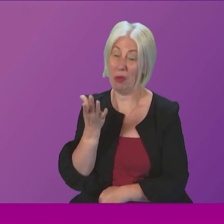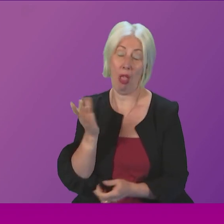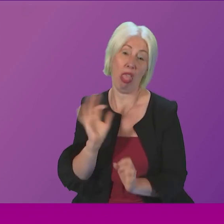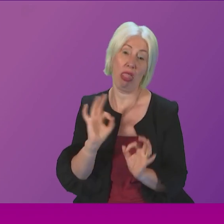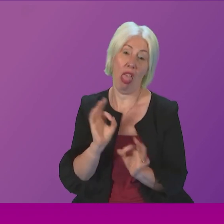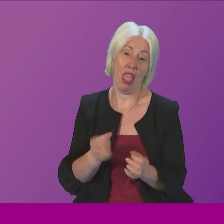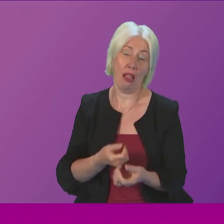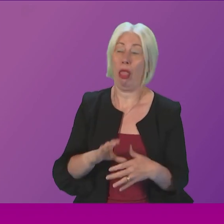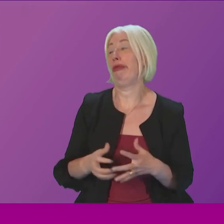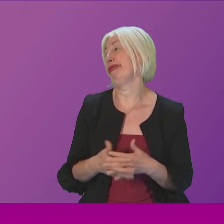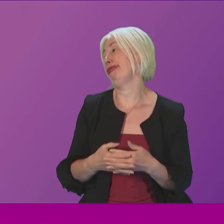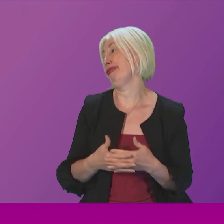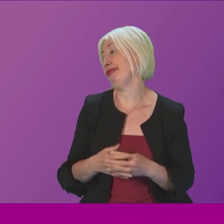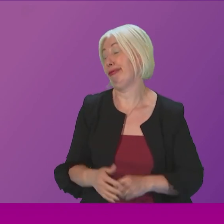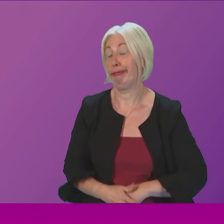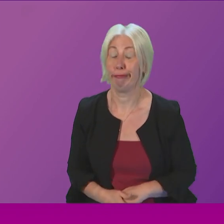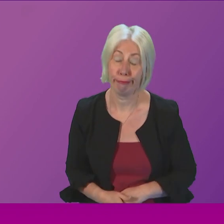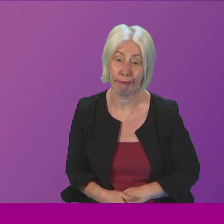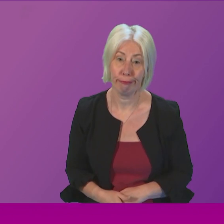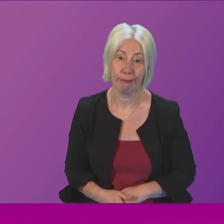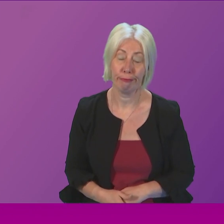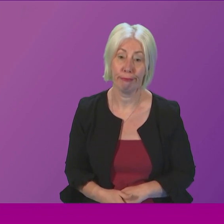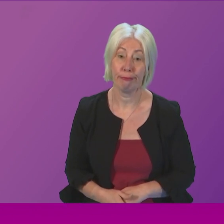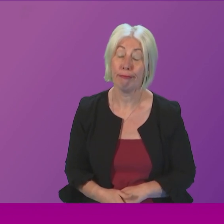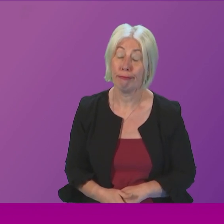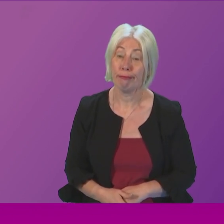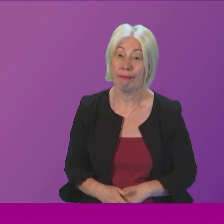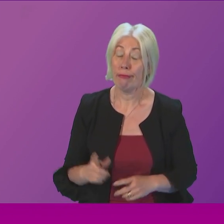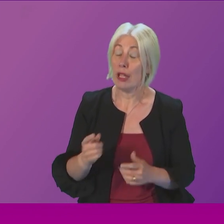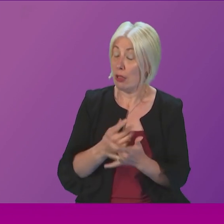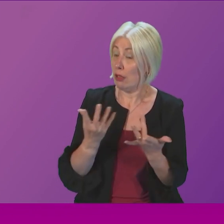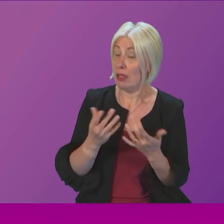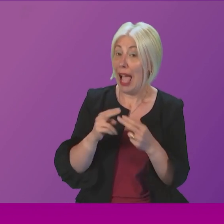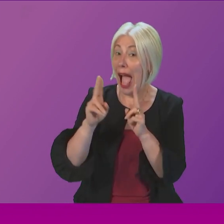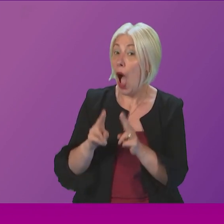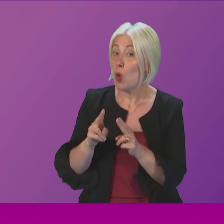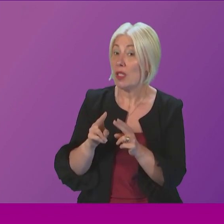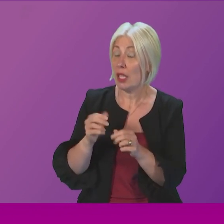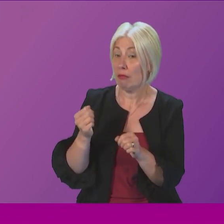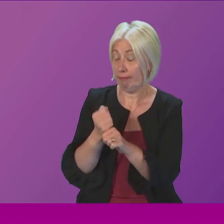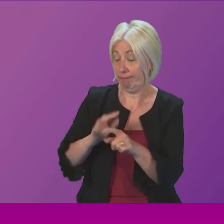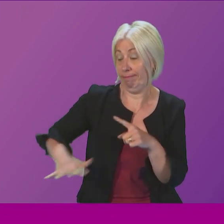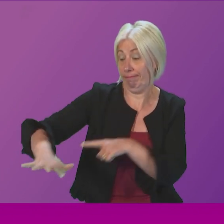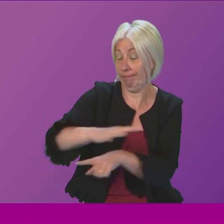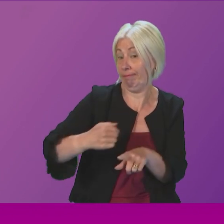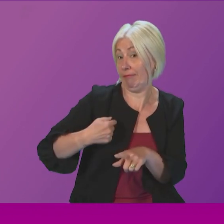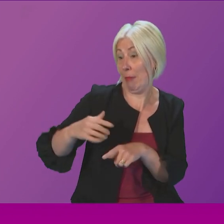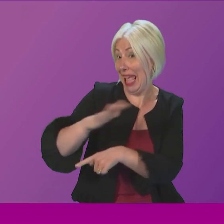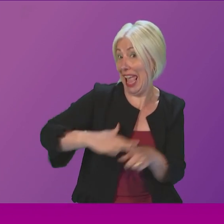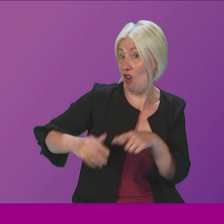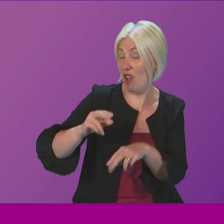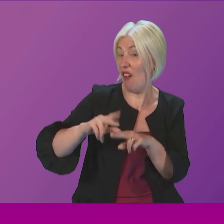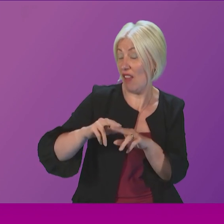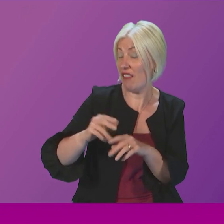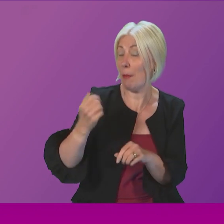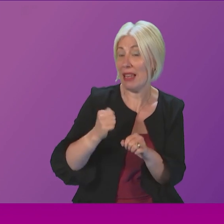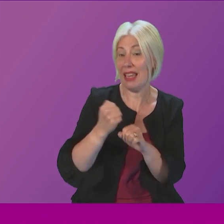In recent years, several housing estates in my constituency have had gas boilers installed